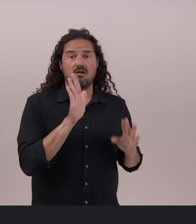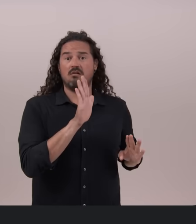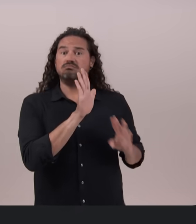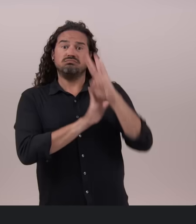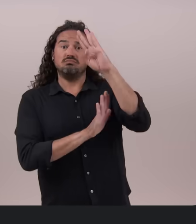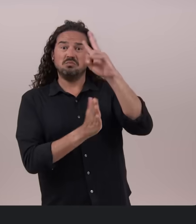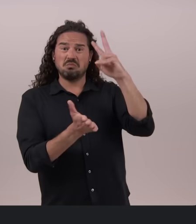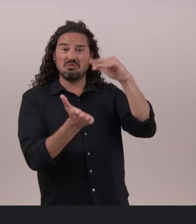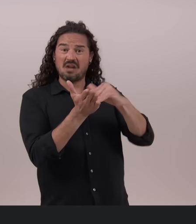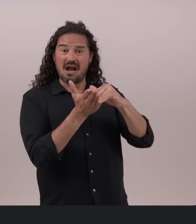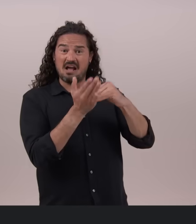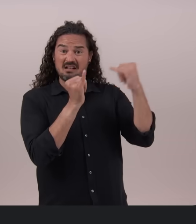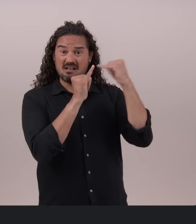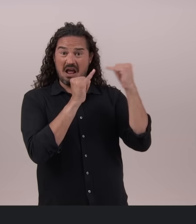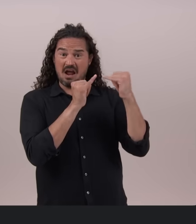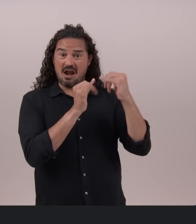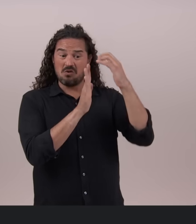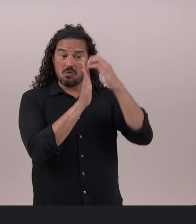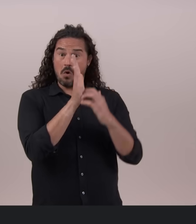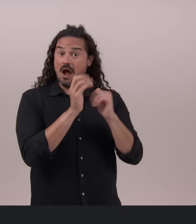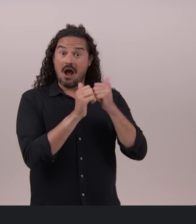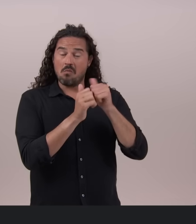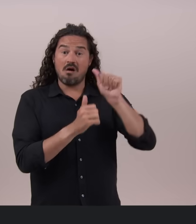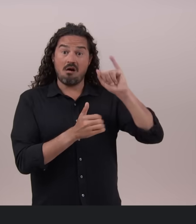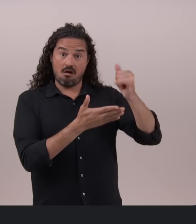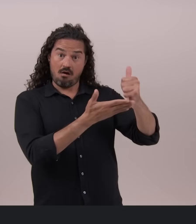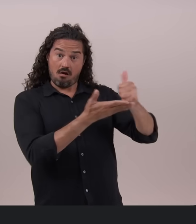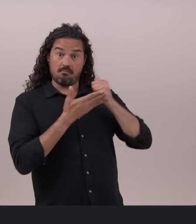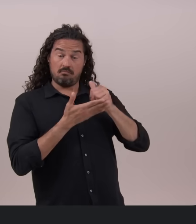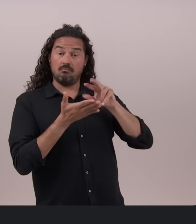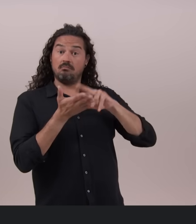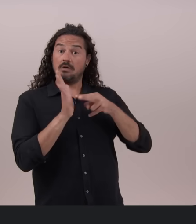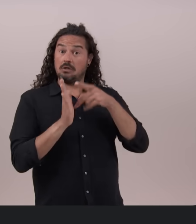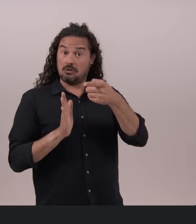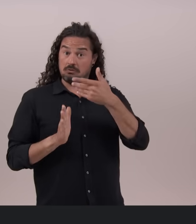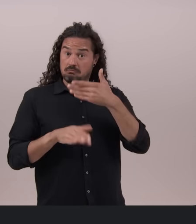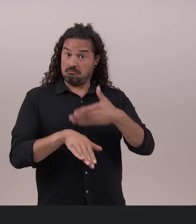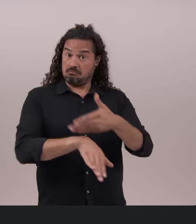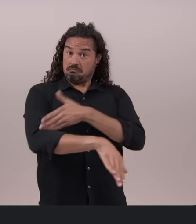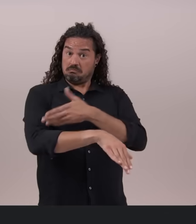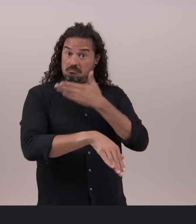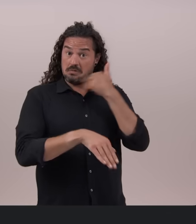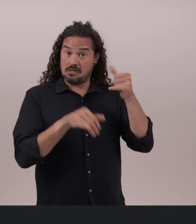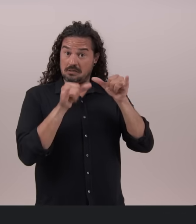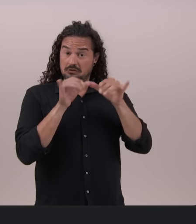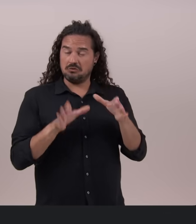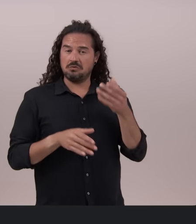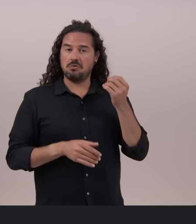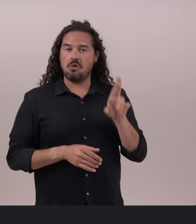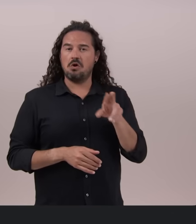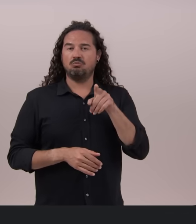with an AI agent, are you actually a better engineer? Or are you just vibing?